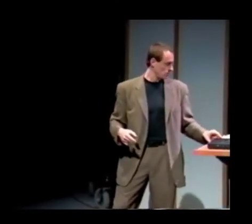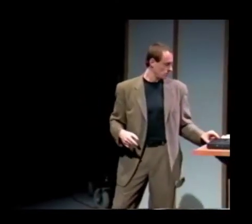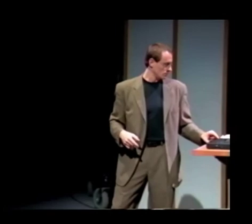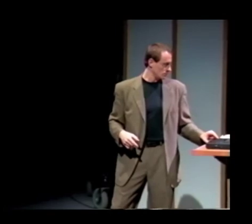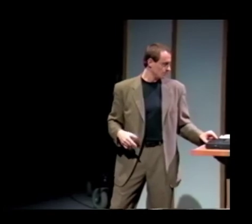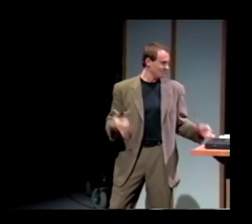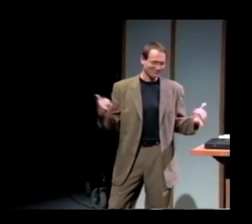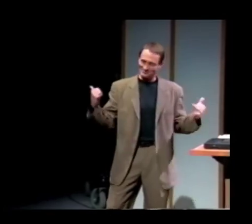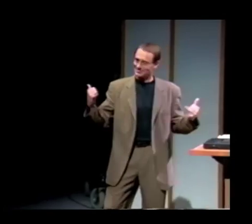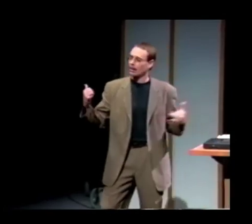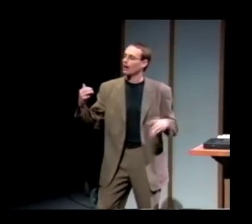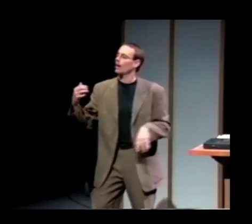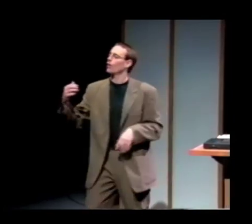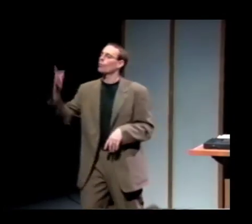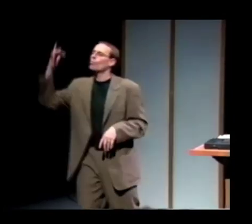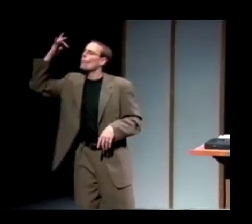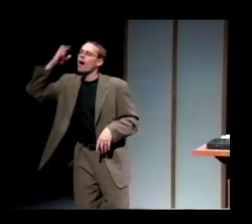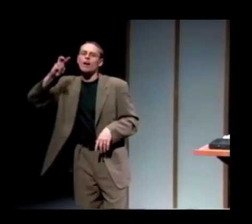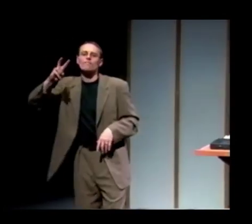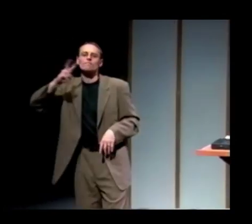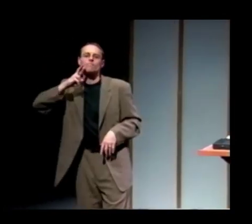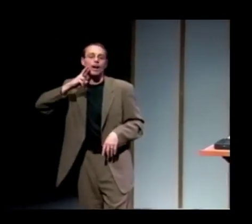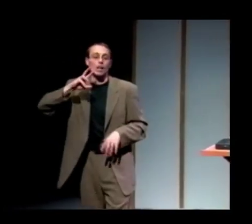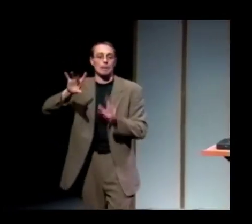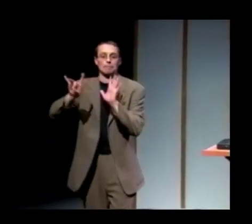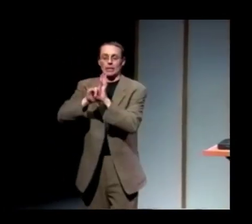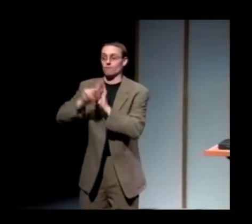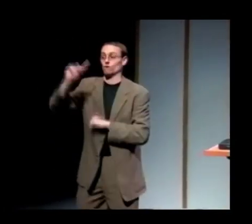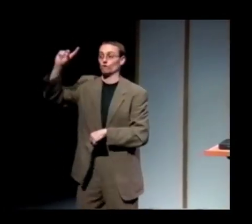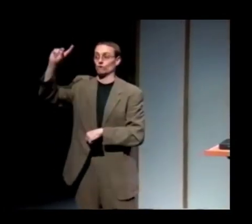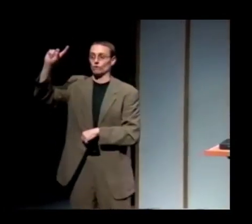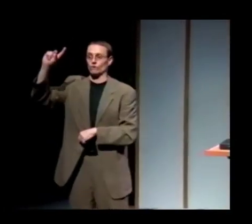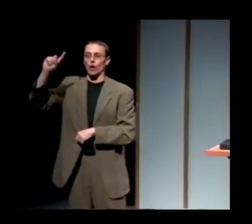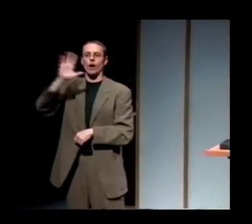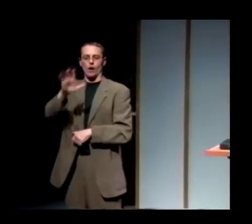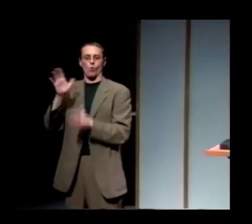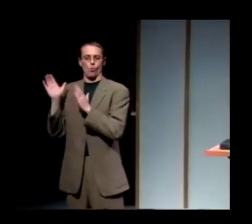BUT--NOW THIS IS FROM VALLI--CLAYTON VALLI.